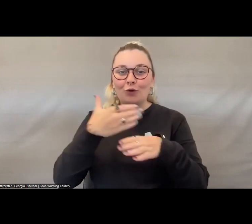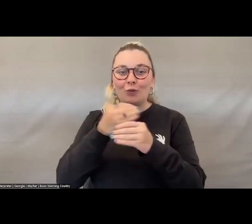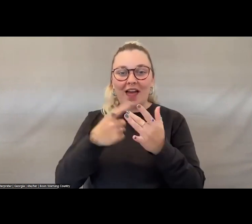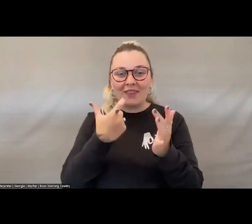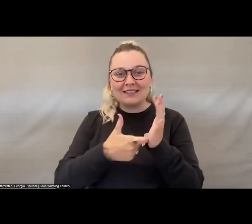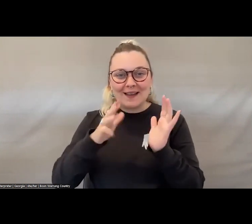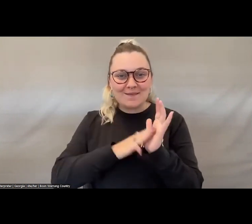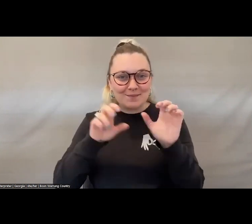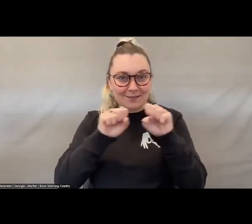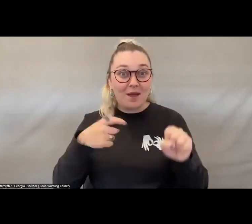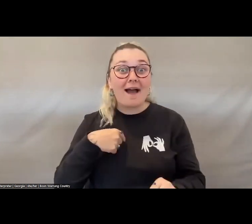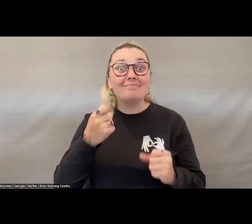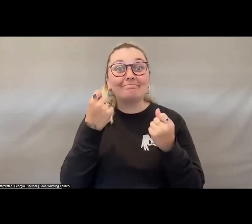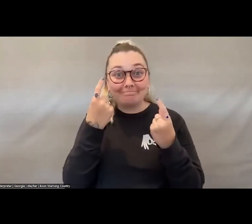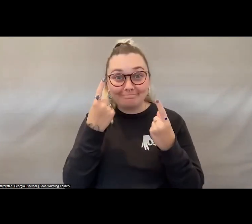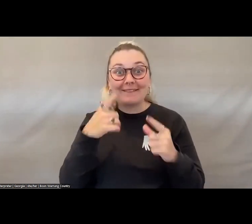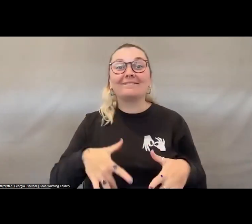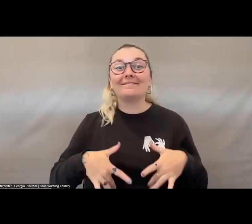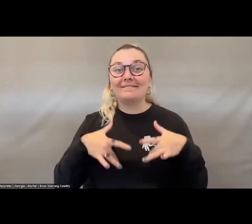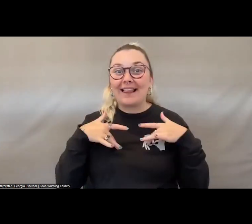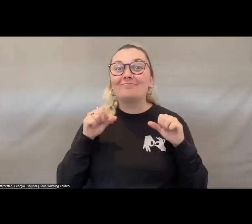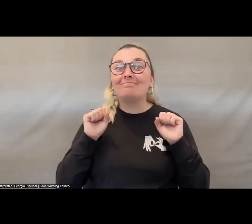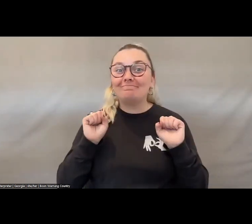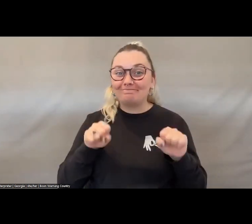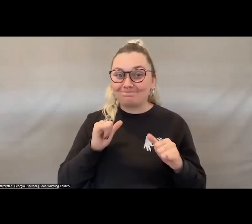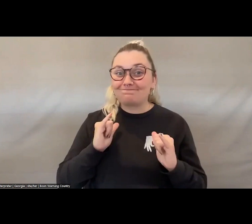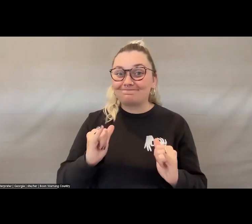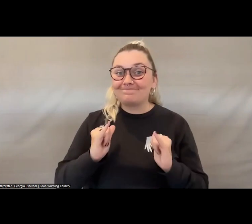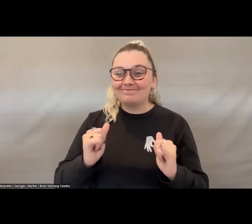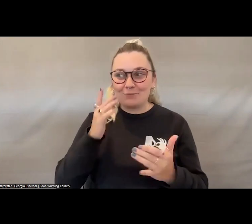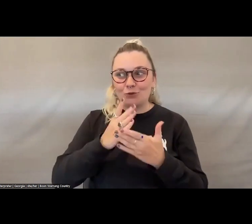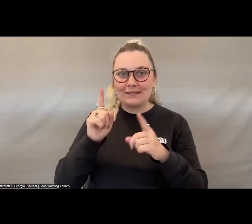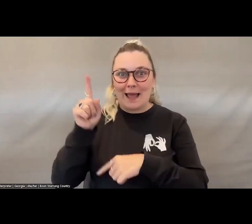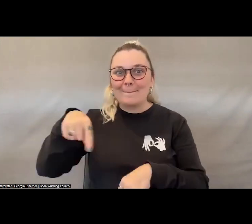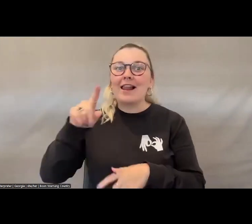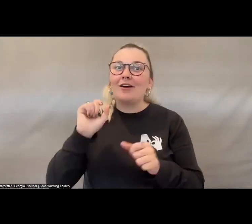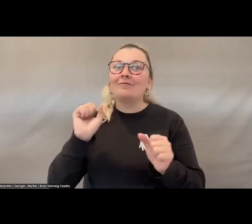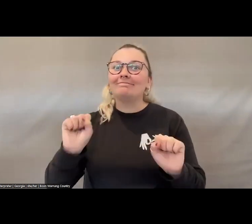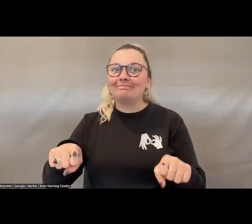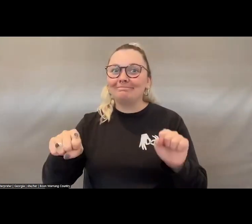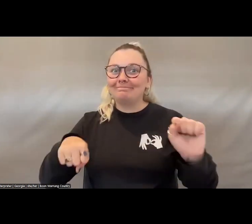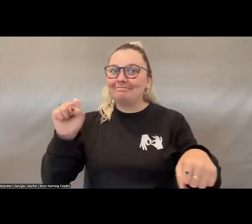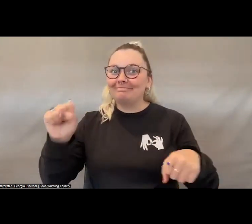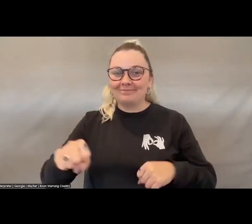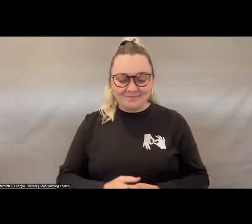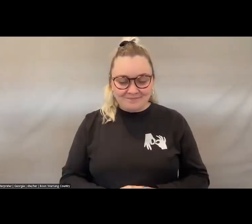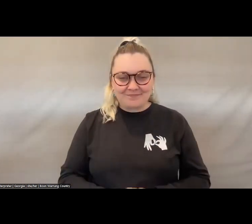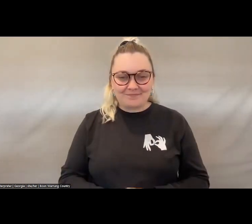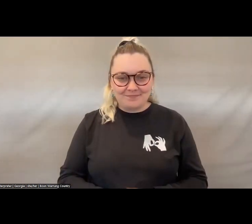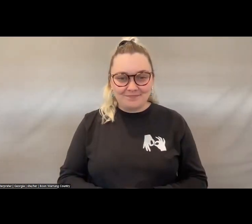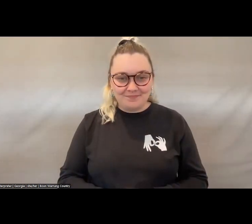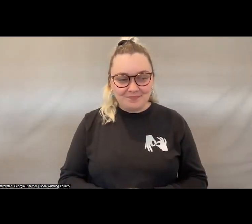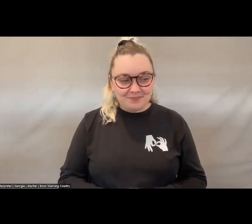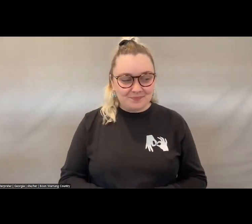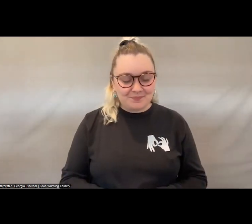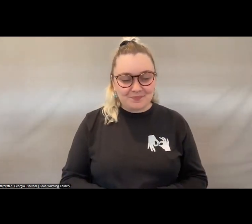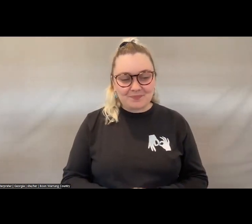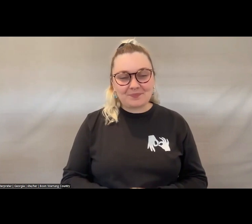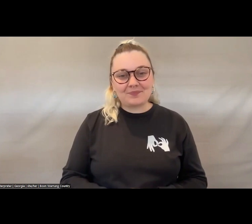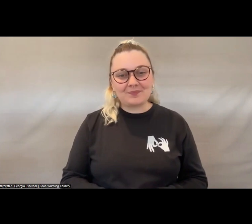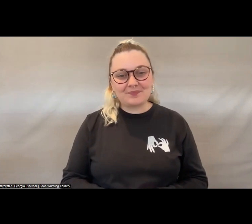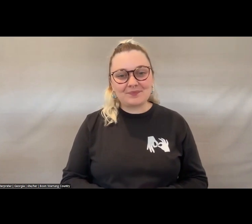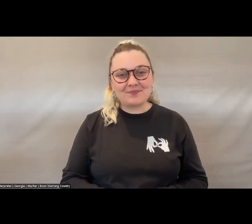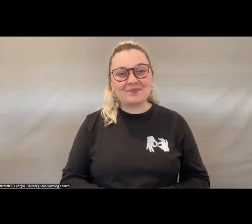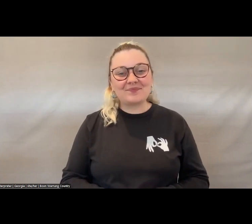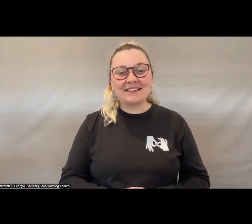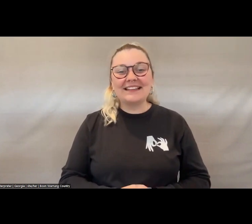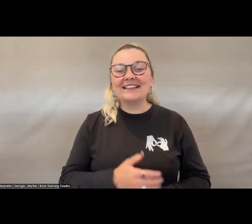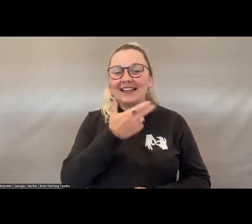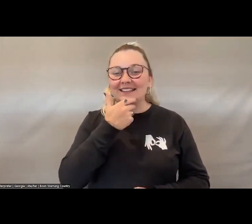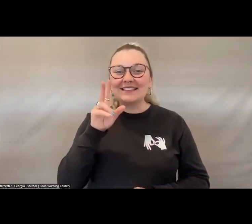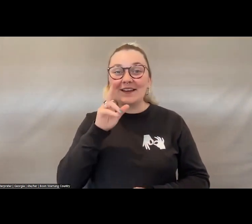I hear you and value. I feel people are in the same boat. Nice to see a few excited as well,